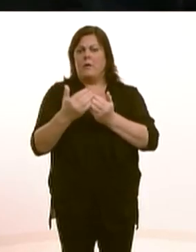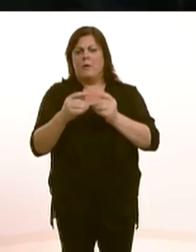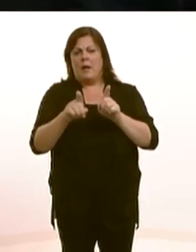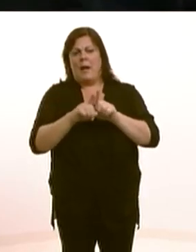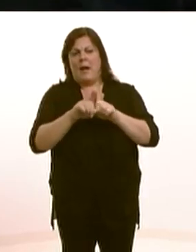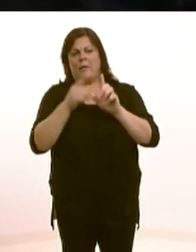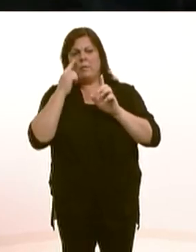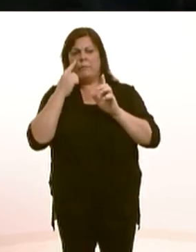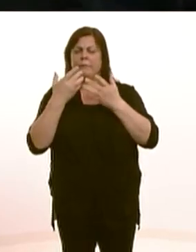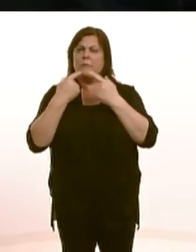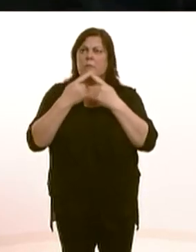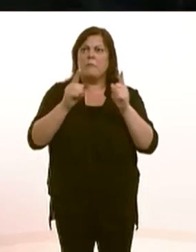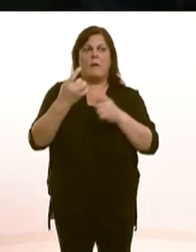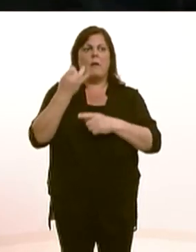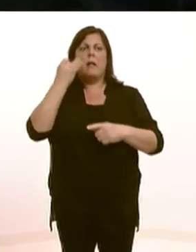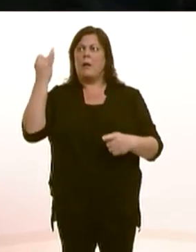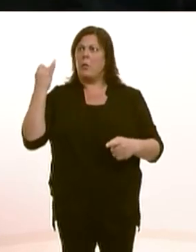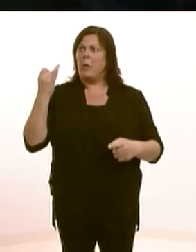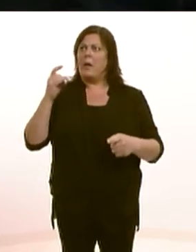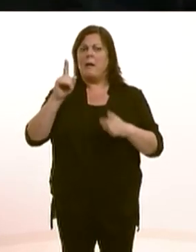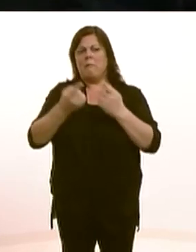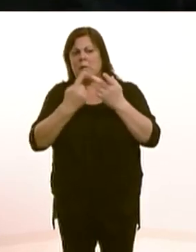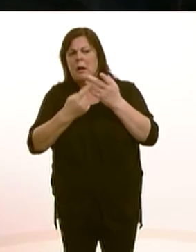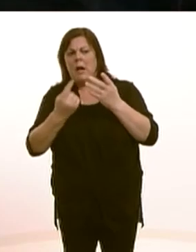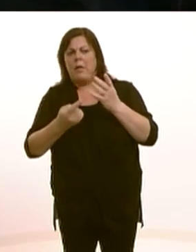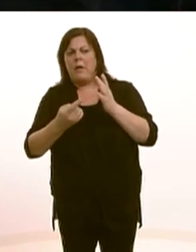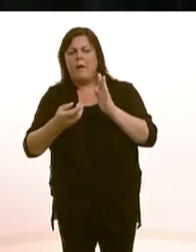last week, and any additionaló. Iím sorry.